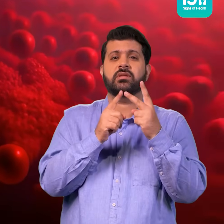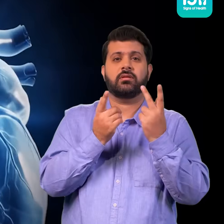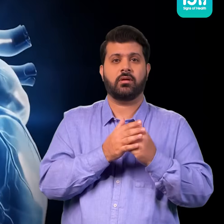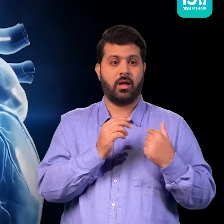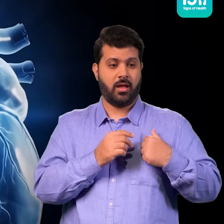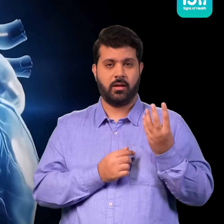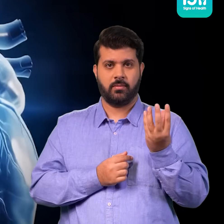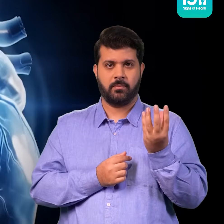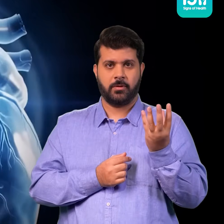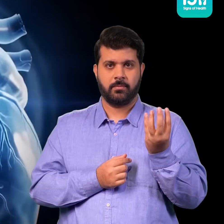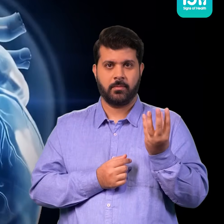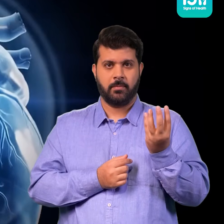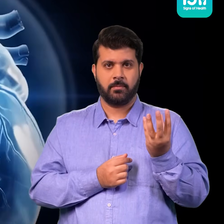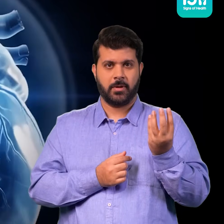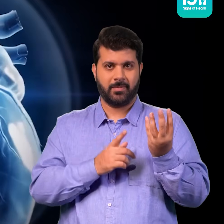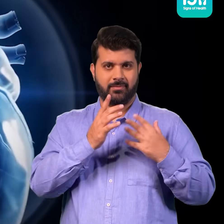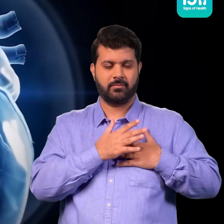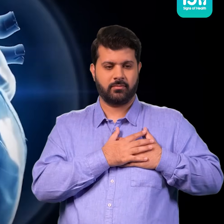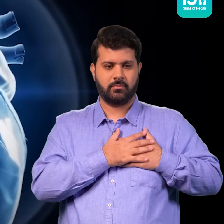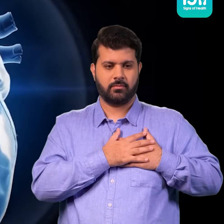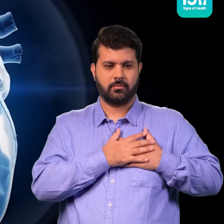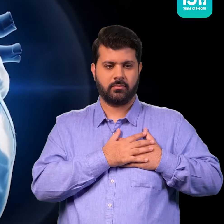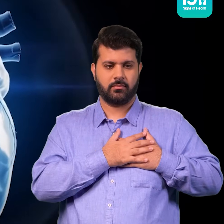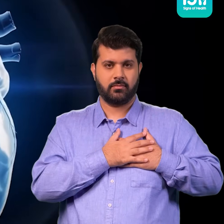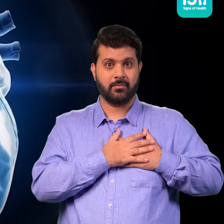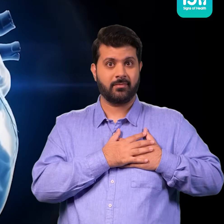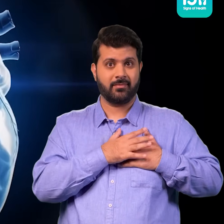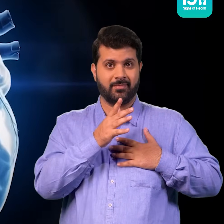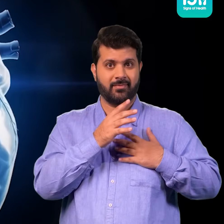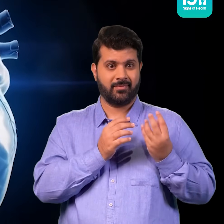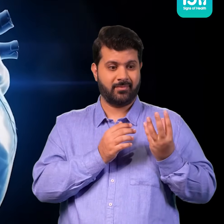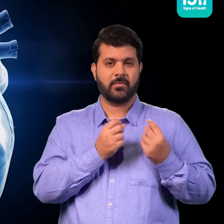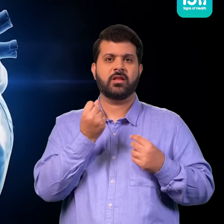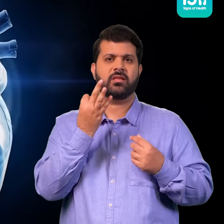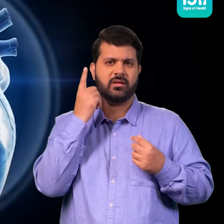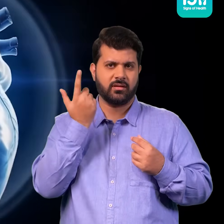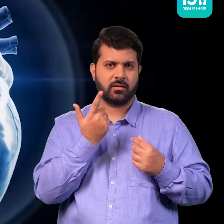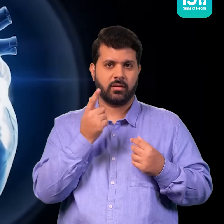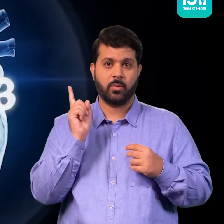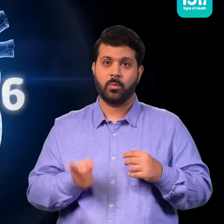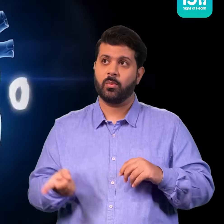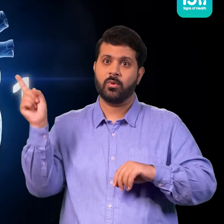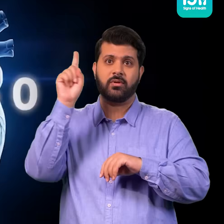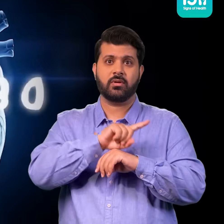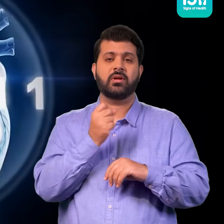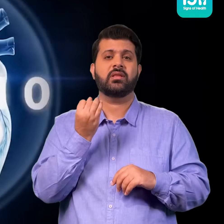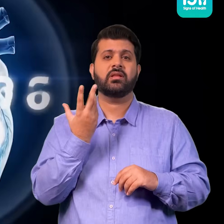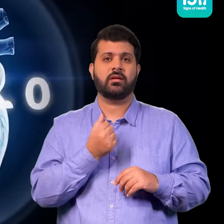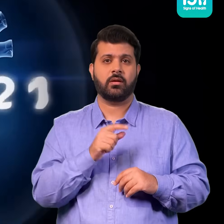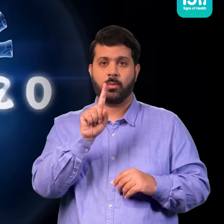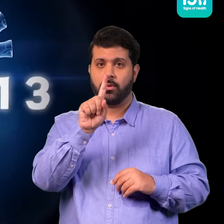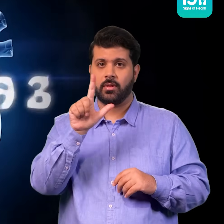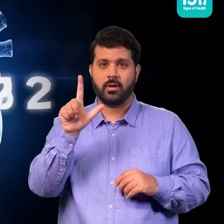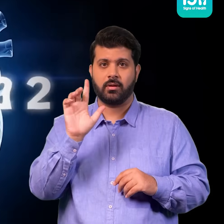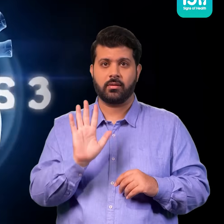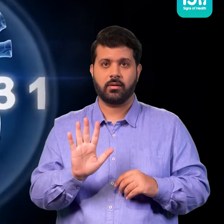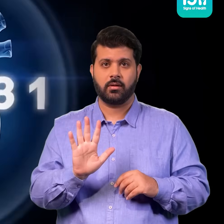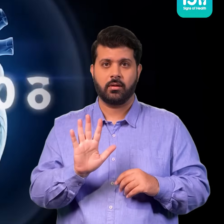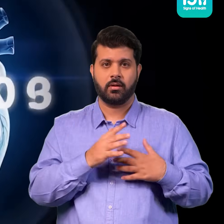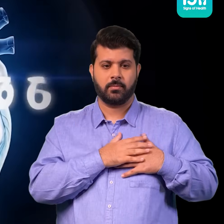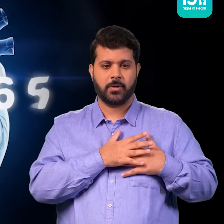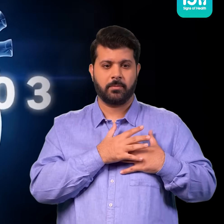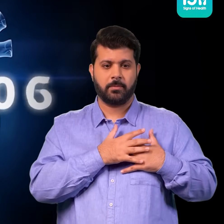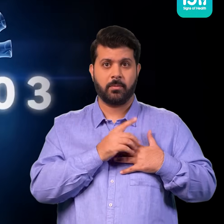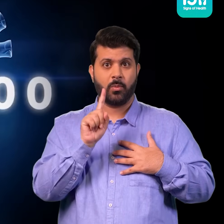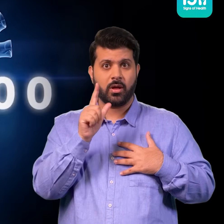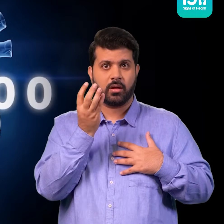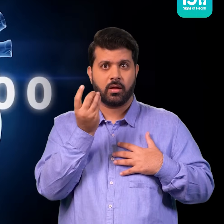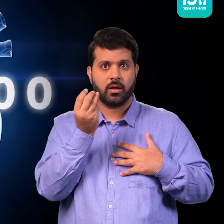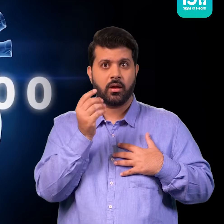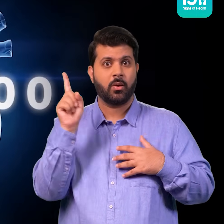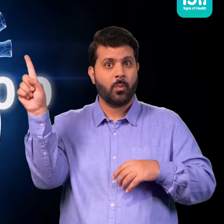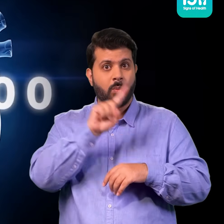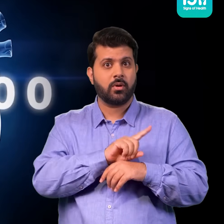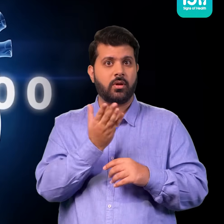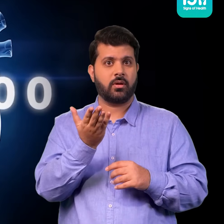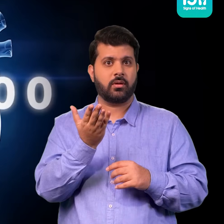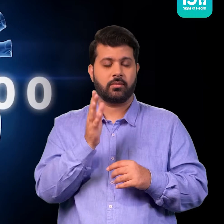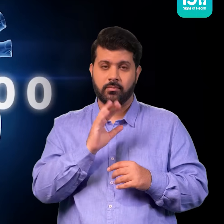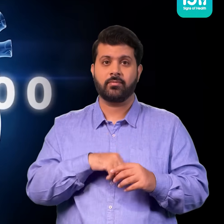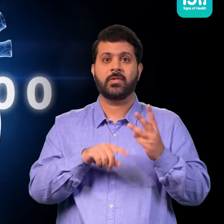2. The heart beats around 1,00,000 times a day.